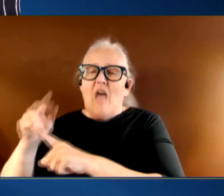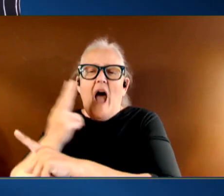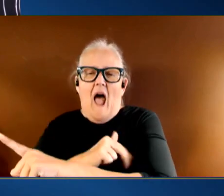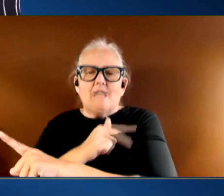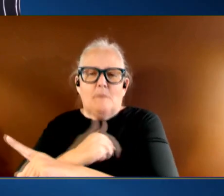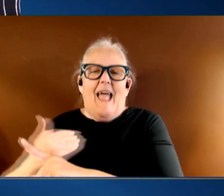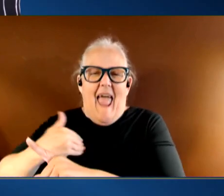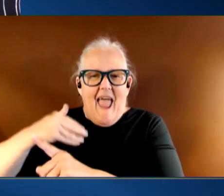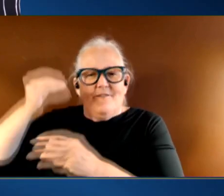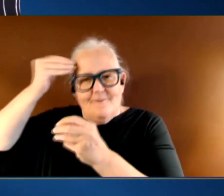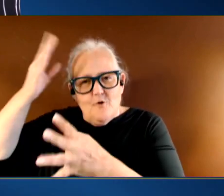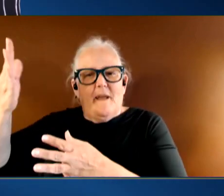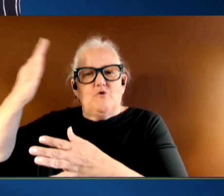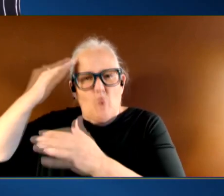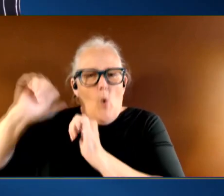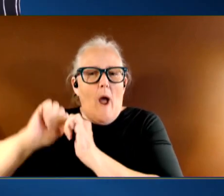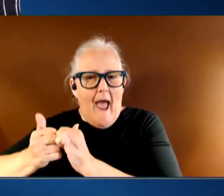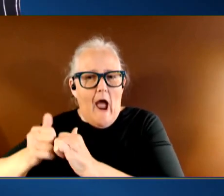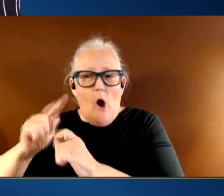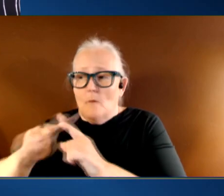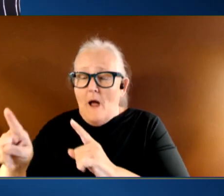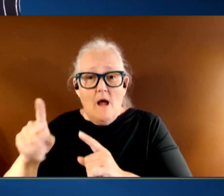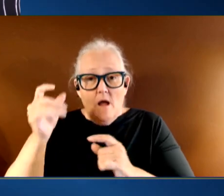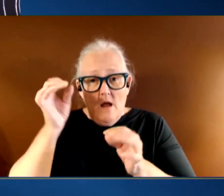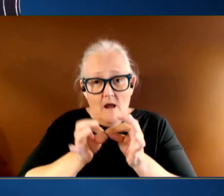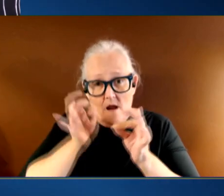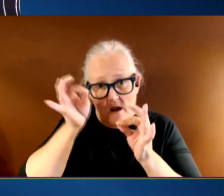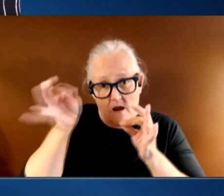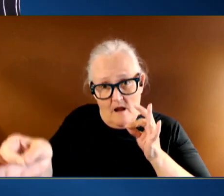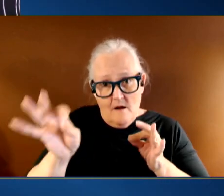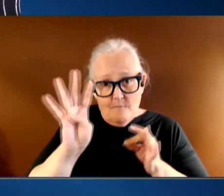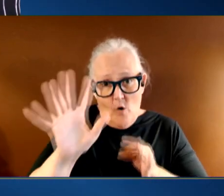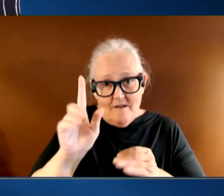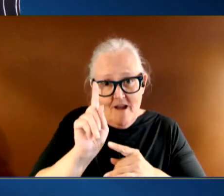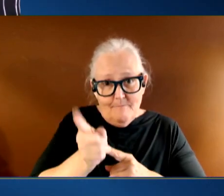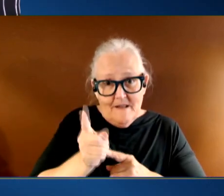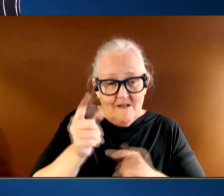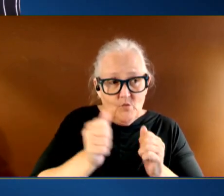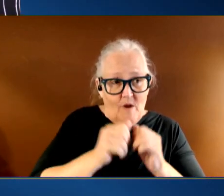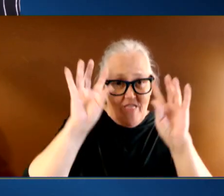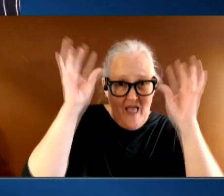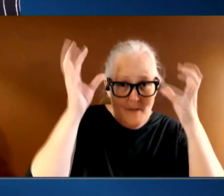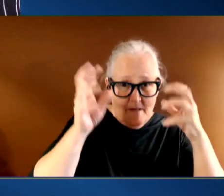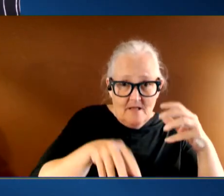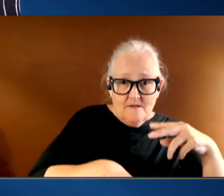But even that 45 minutes that I rode in the ambulance kind of took a lot, you know what